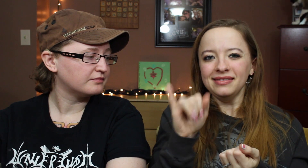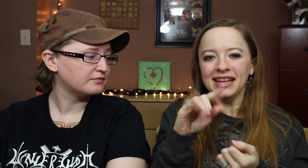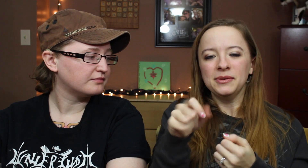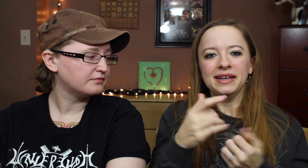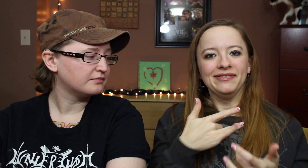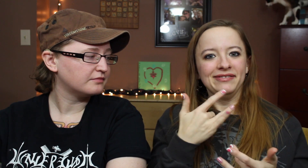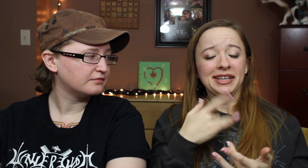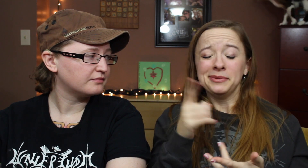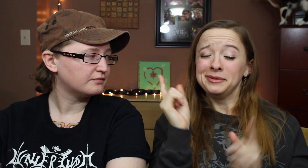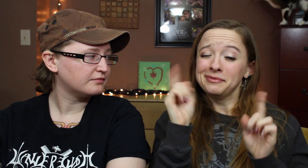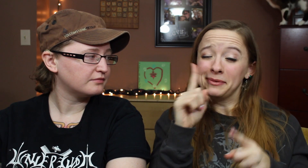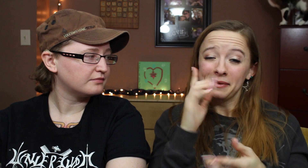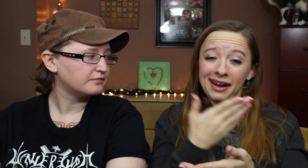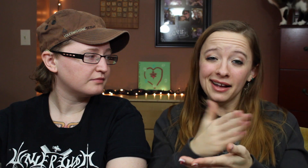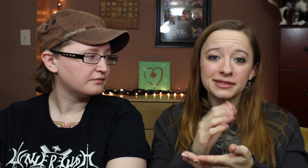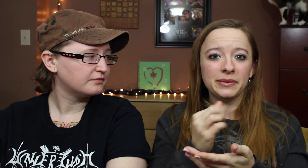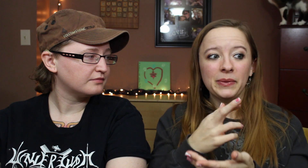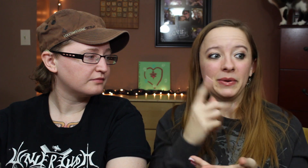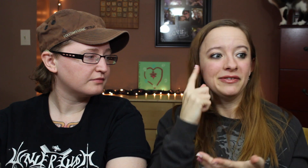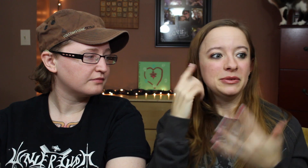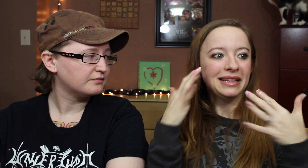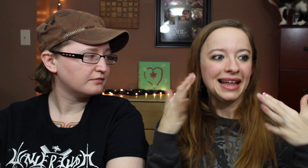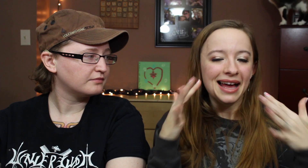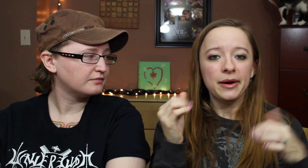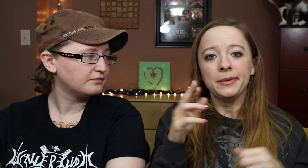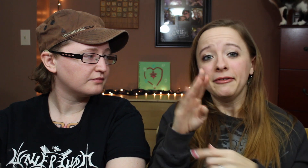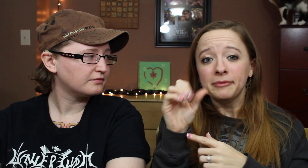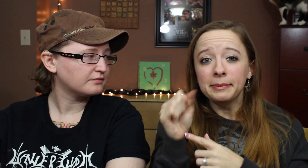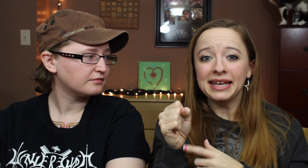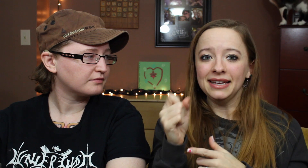so you know if you go to a concert and